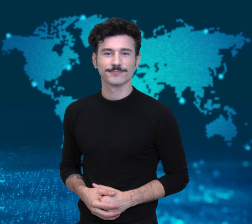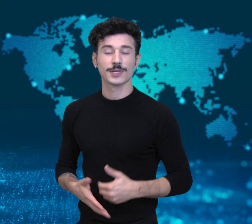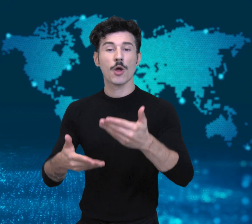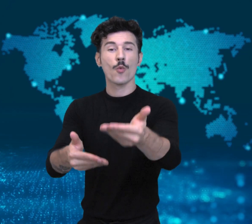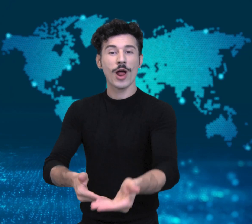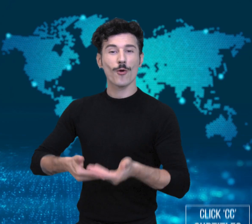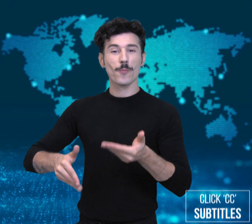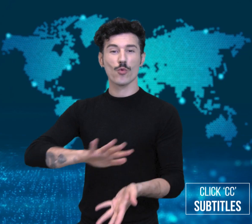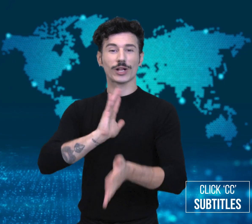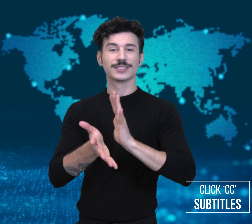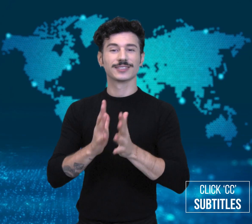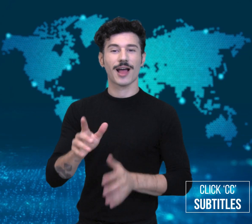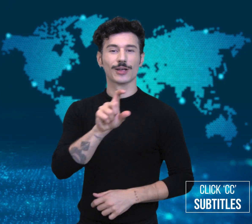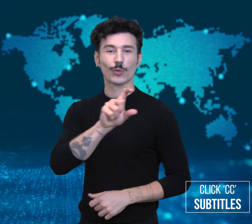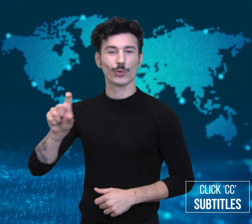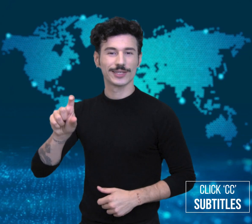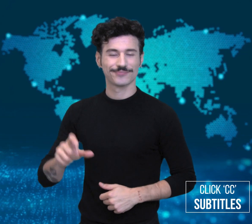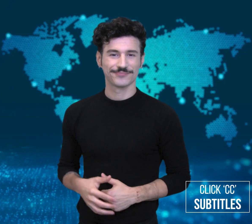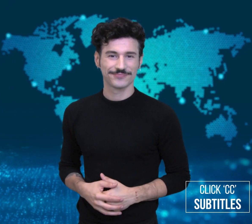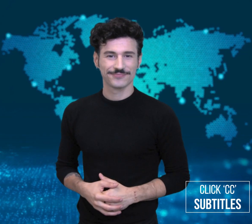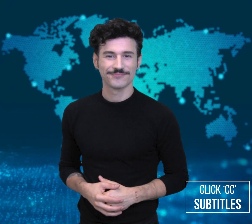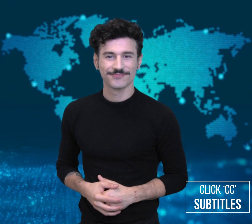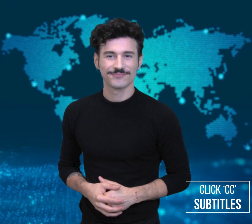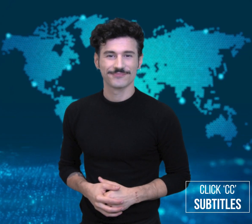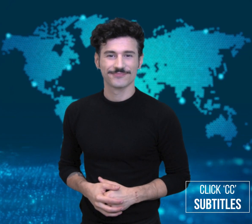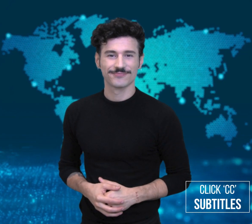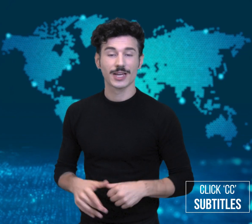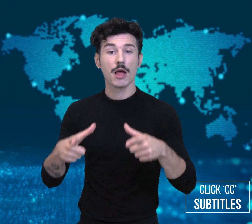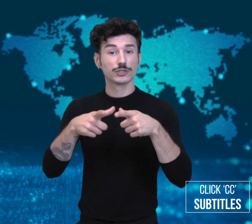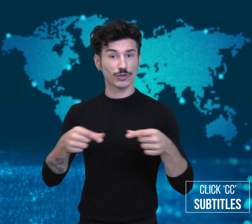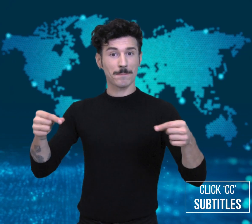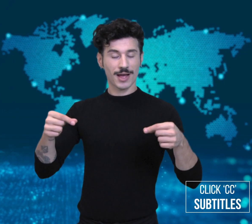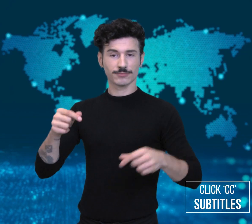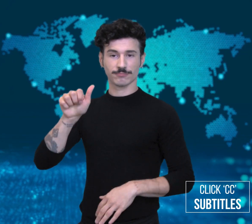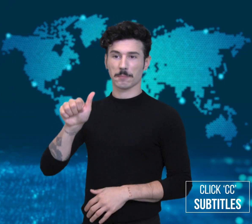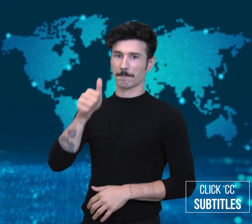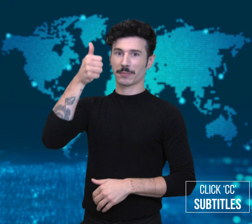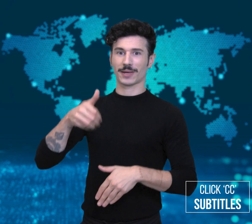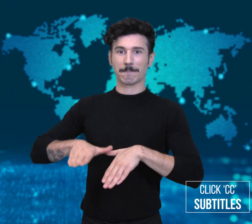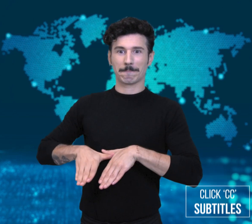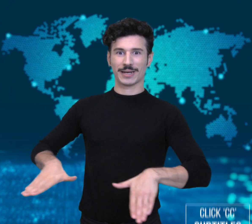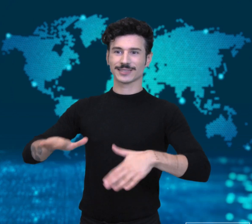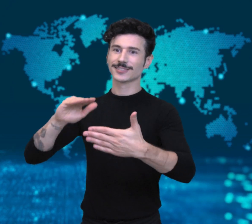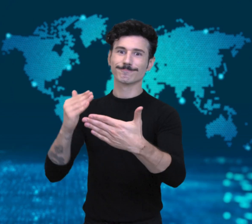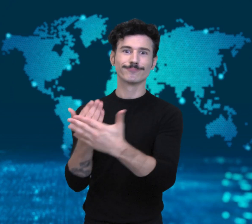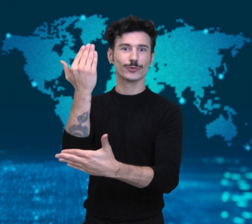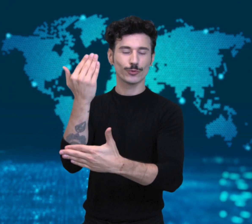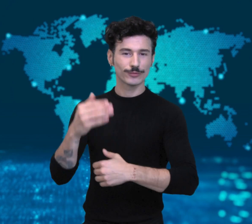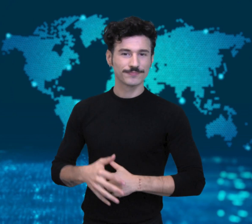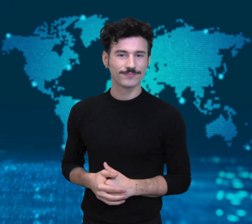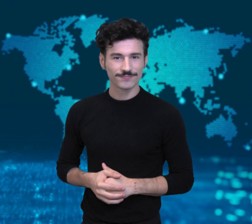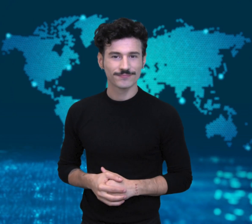Welcome to WorldSign Week! New prime minister.